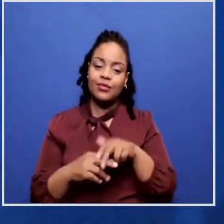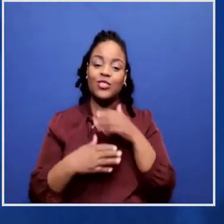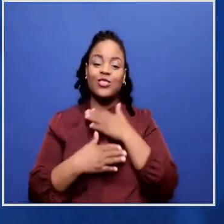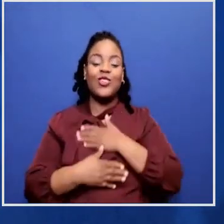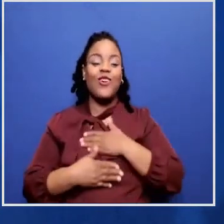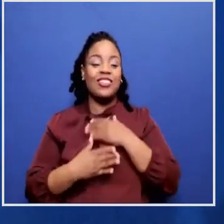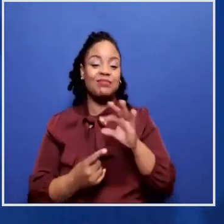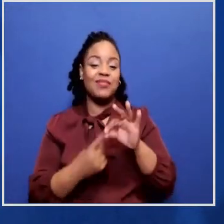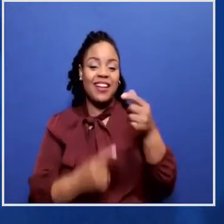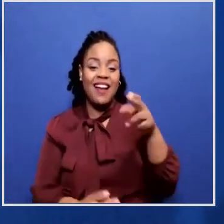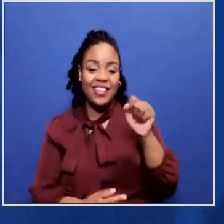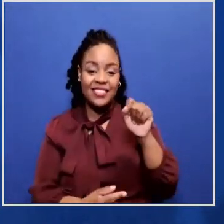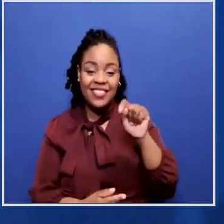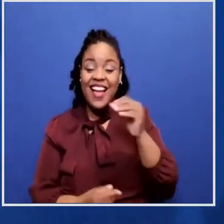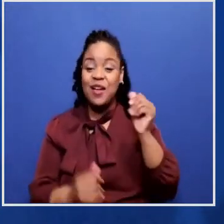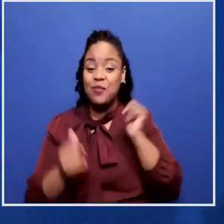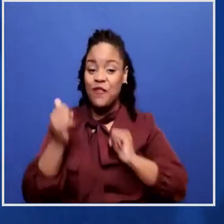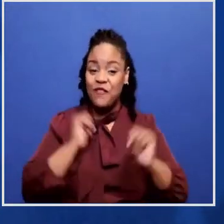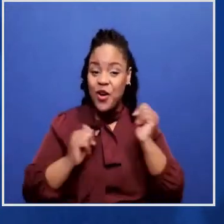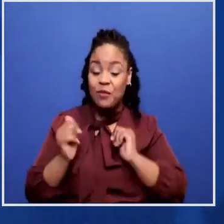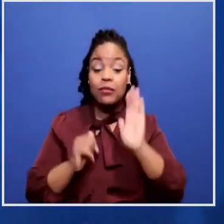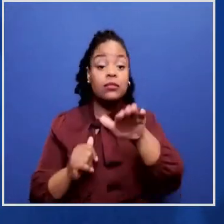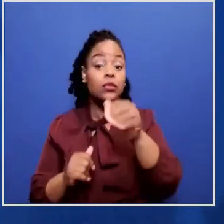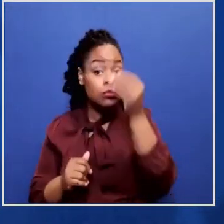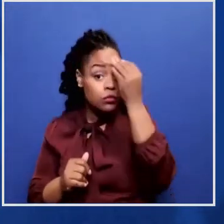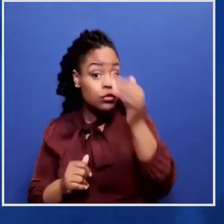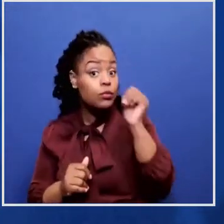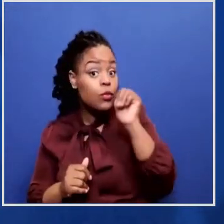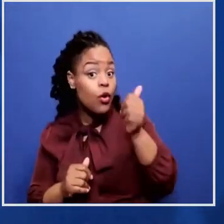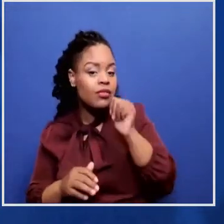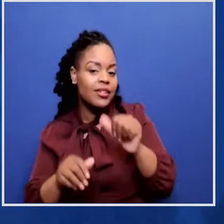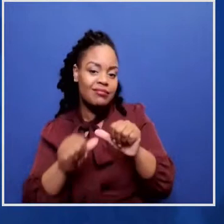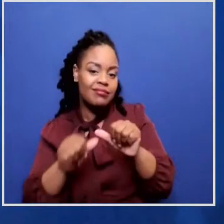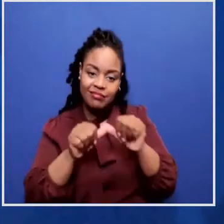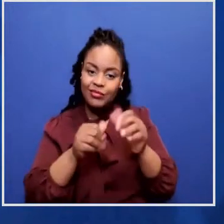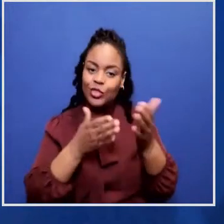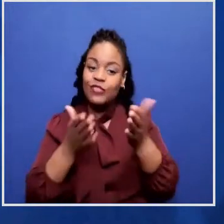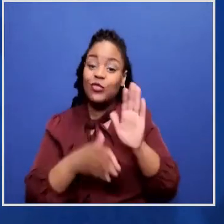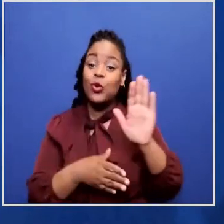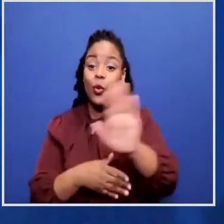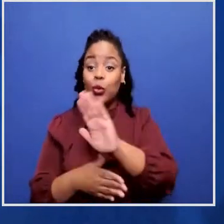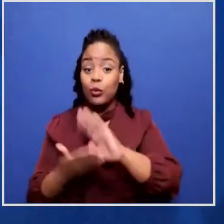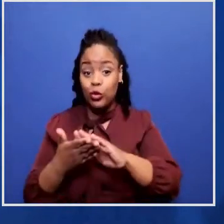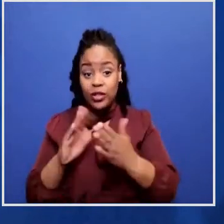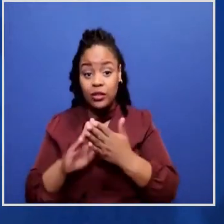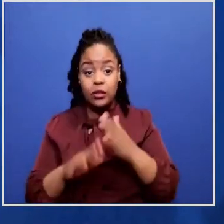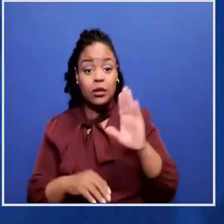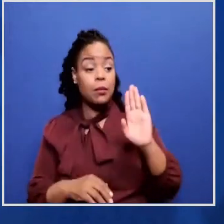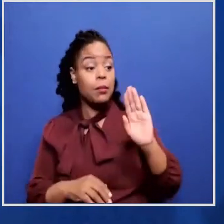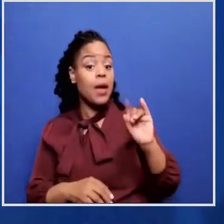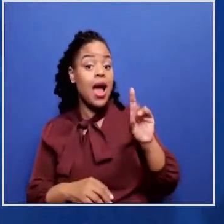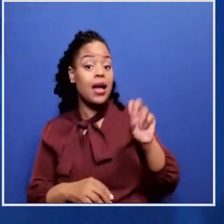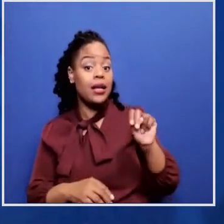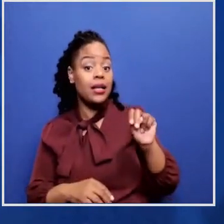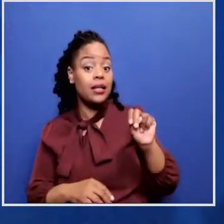TO DO RIGHT. I HOPE YOU SIT BACK AND ENJOY THE SPECIAL PERFORMANCE US.